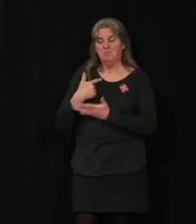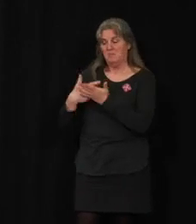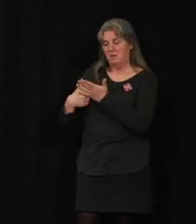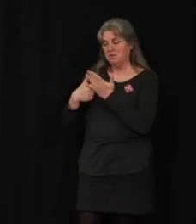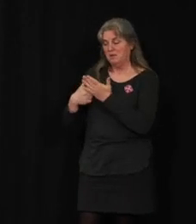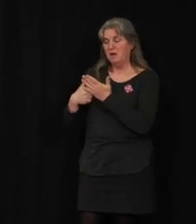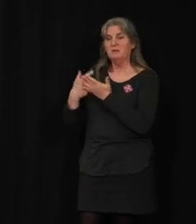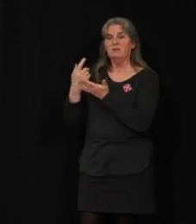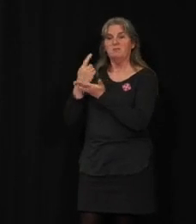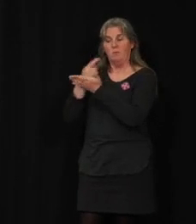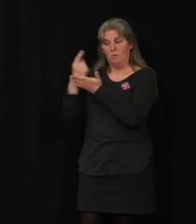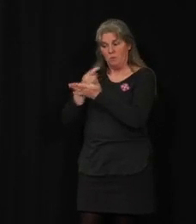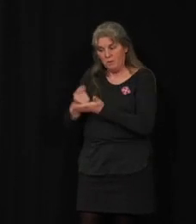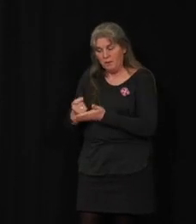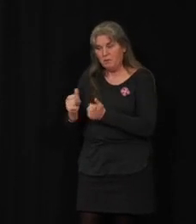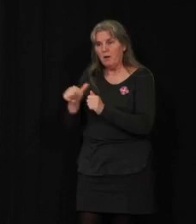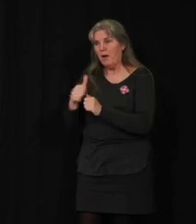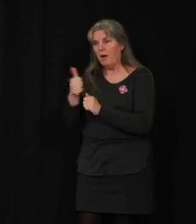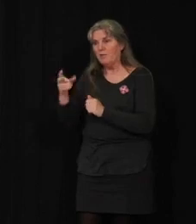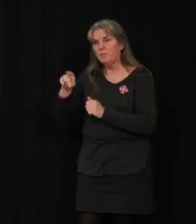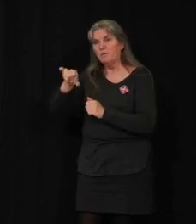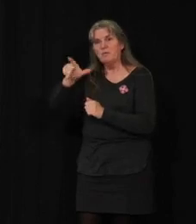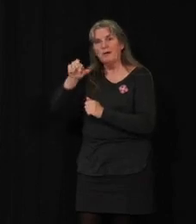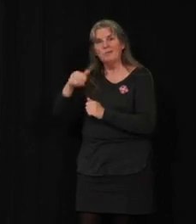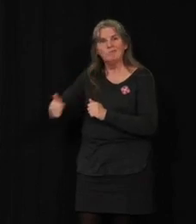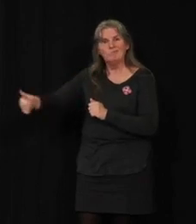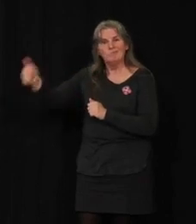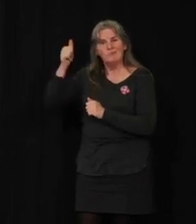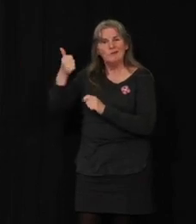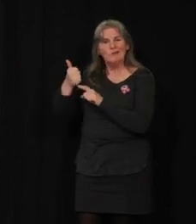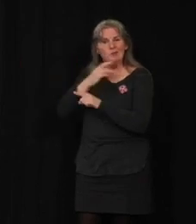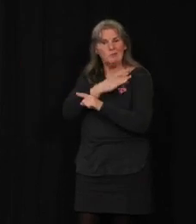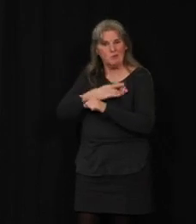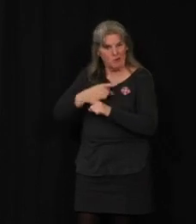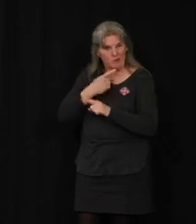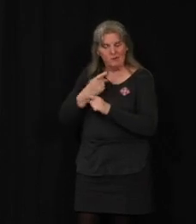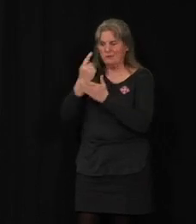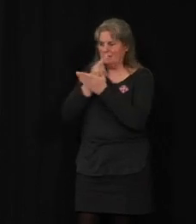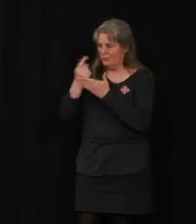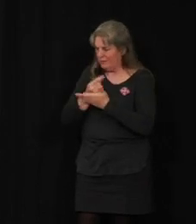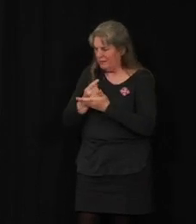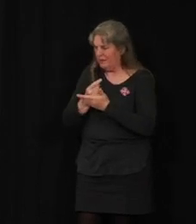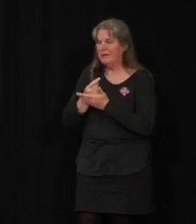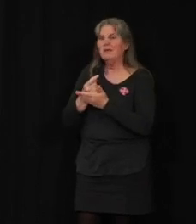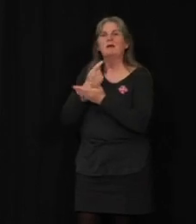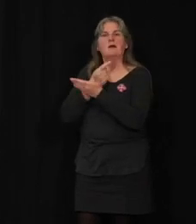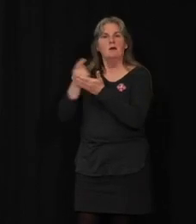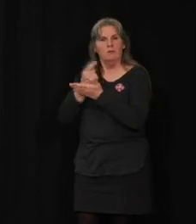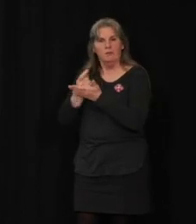weekly basis with the premiers. We have a weekly basis with the Prime Minister and the Deputy